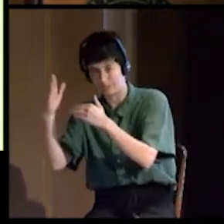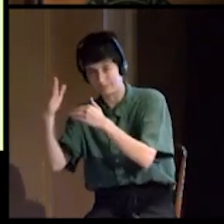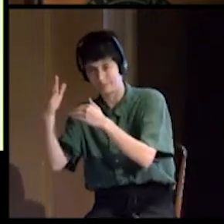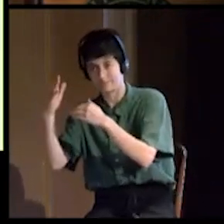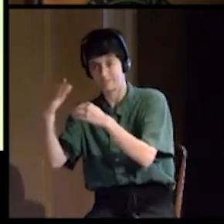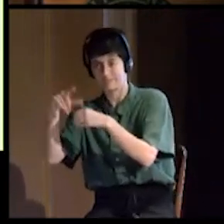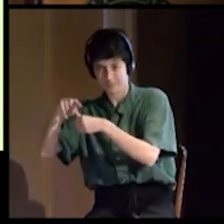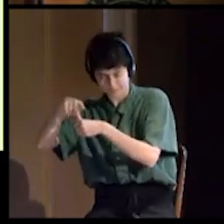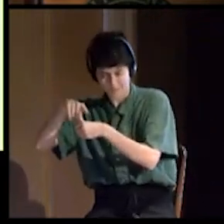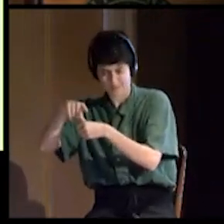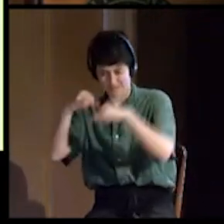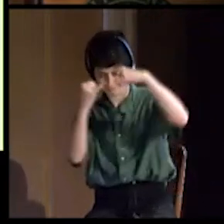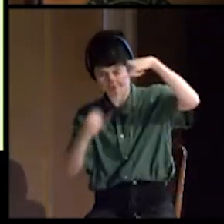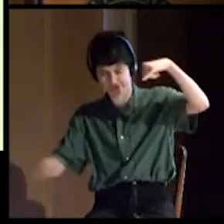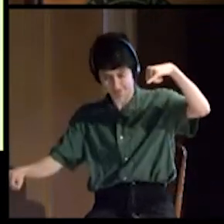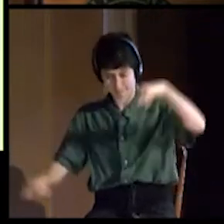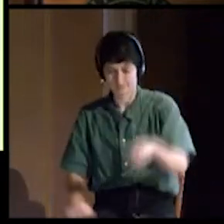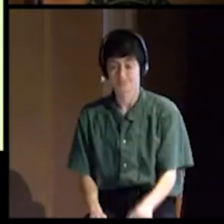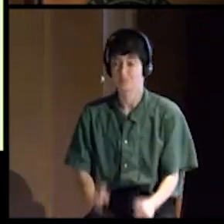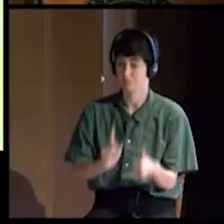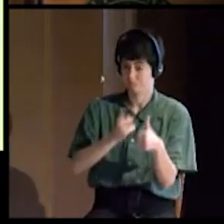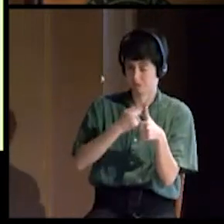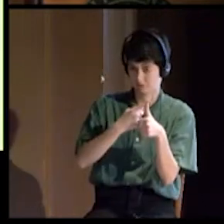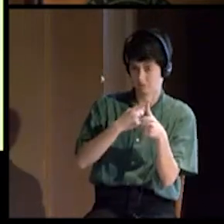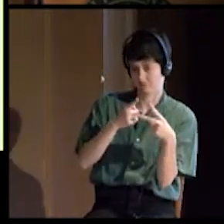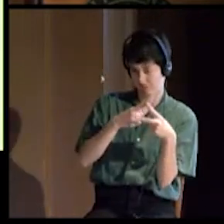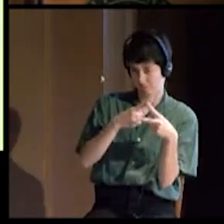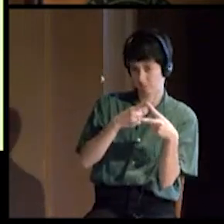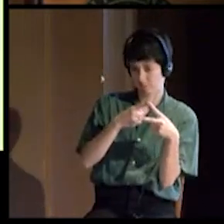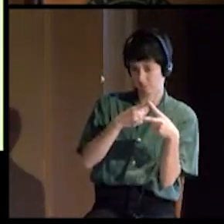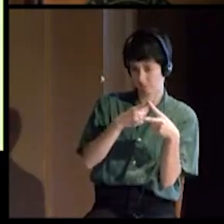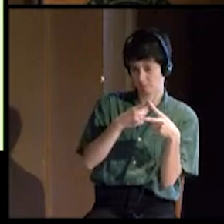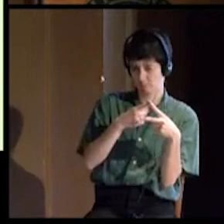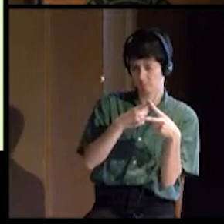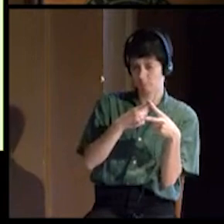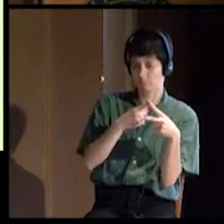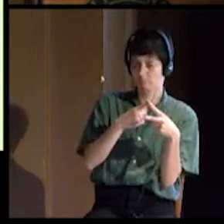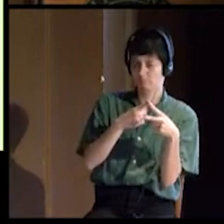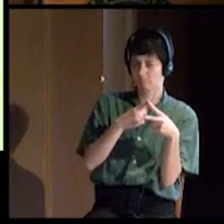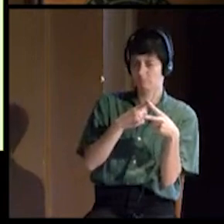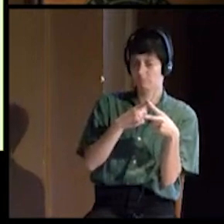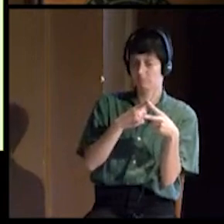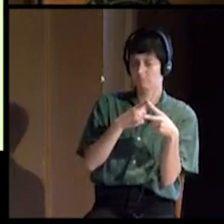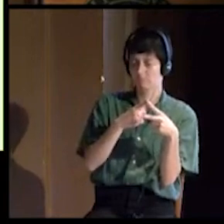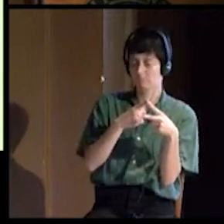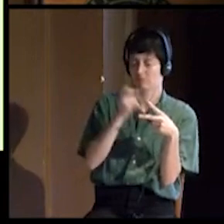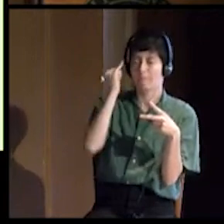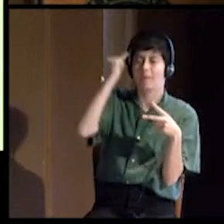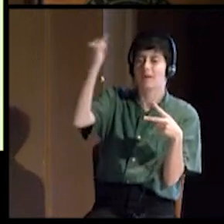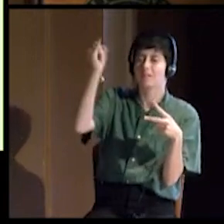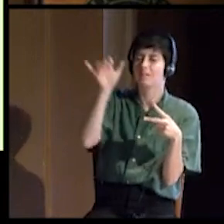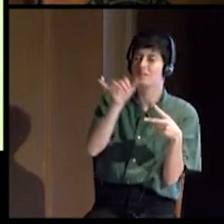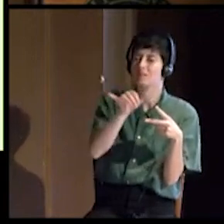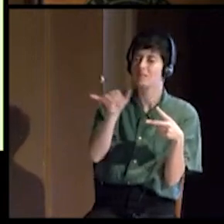So here's our first experimental condition. Pretend it's like a magma chamber where you have crystal stable and growing for a long time.